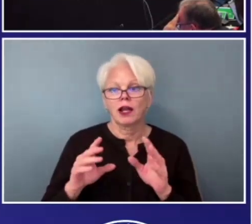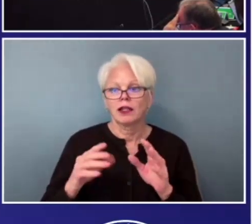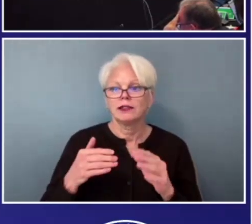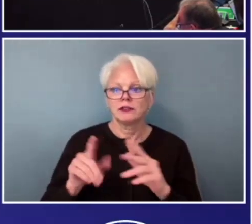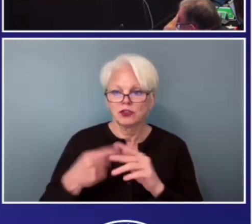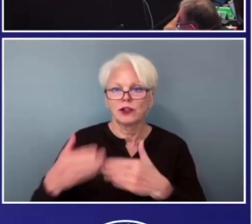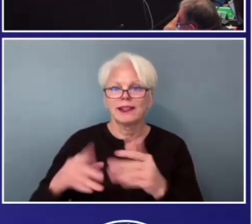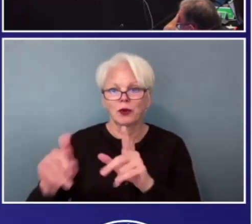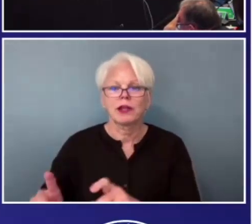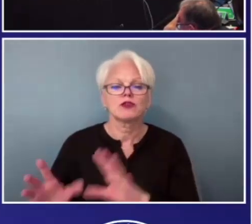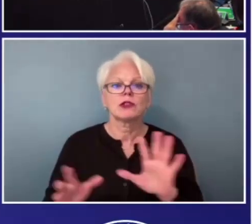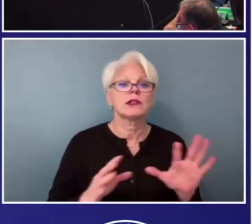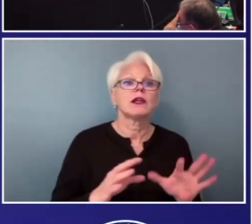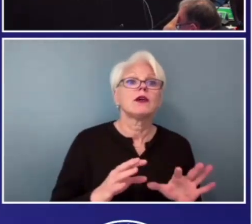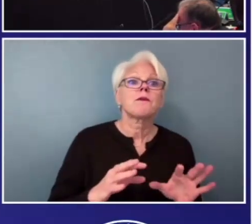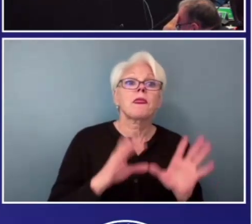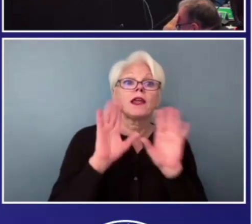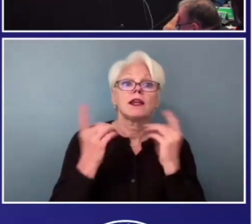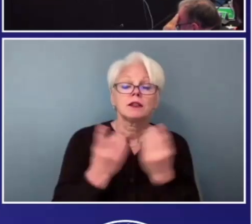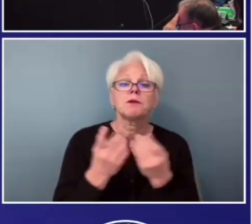The Department during the break,